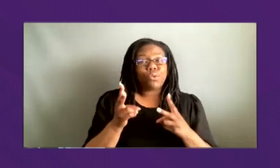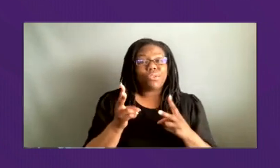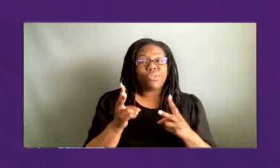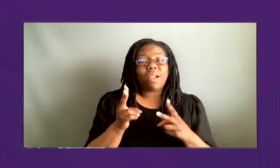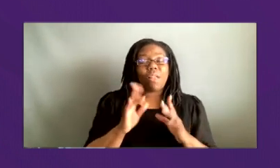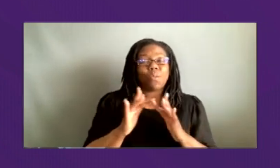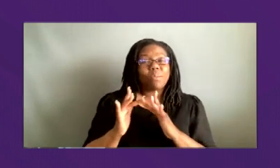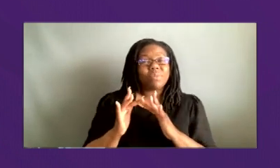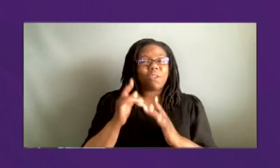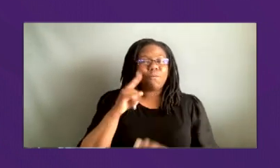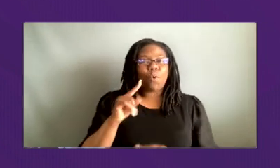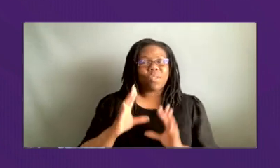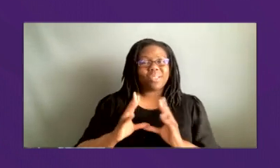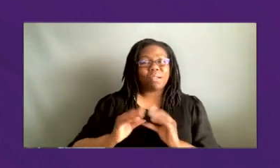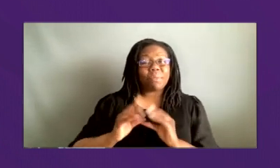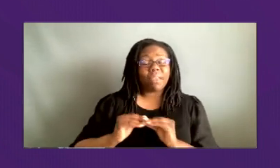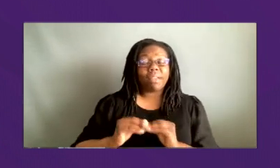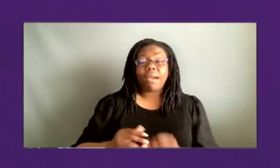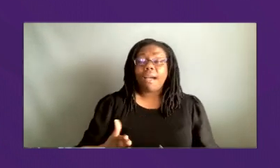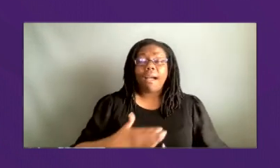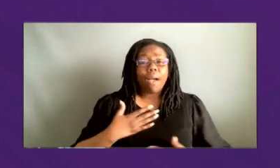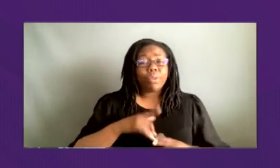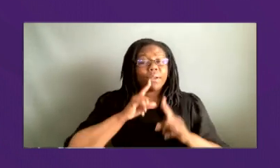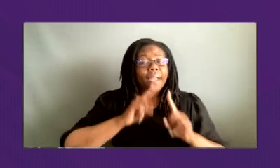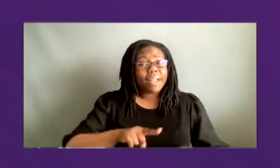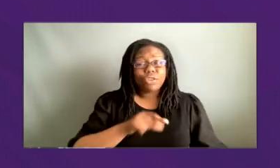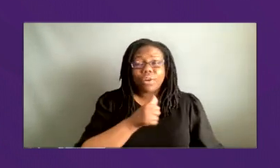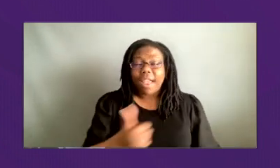are happy to answer any questions you all might have if you are able to email us.